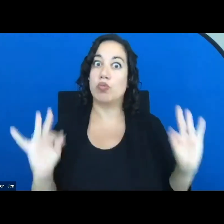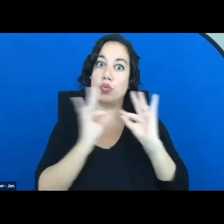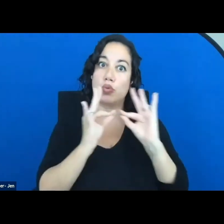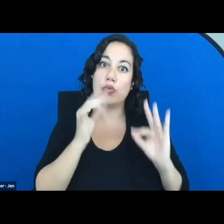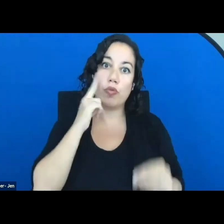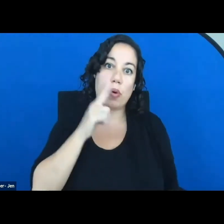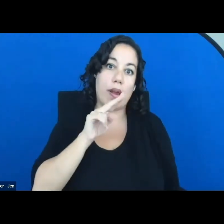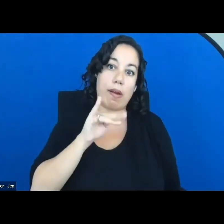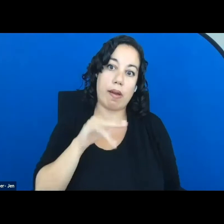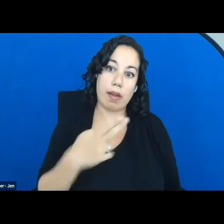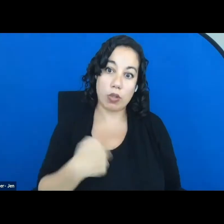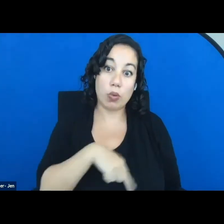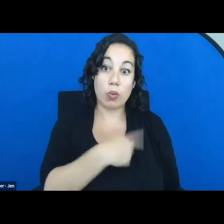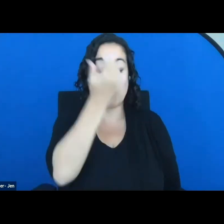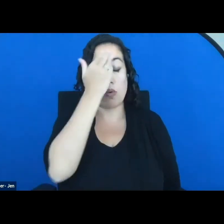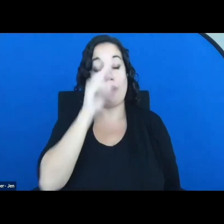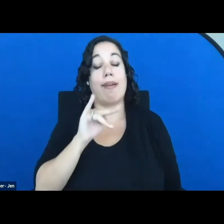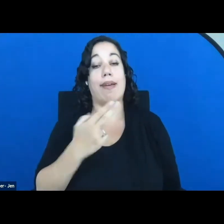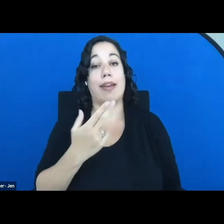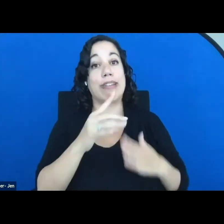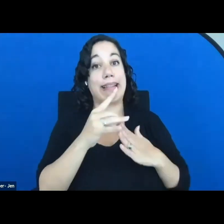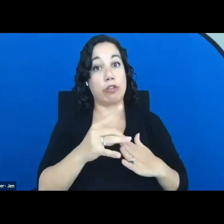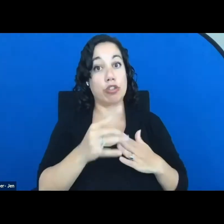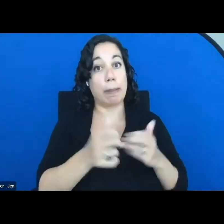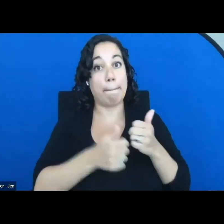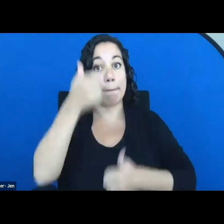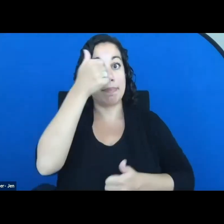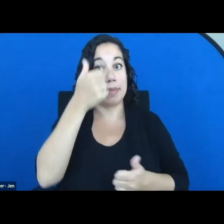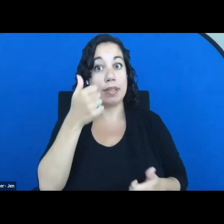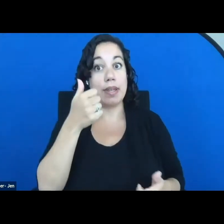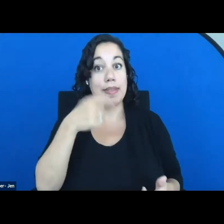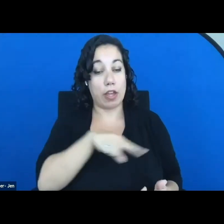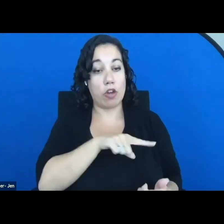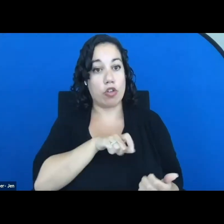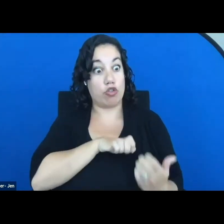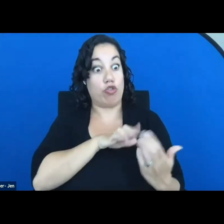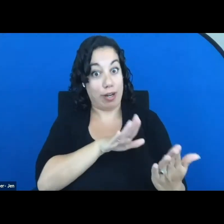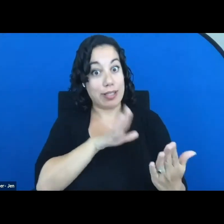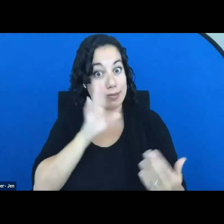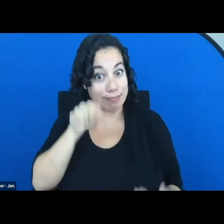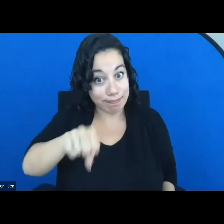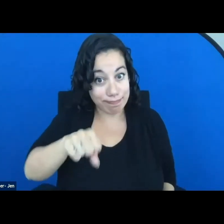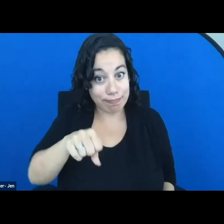we know that NIH leadership is addressing. But how that will play out within the budget